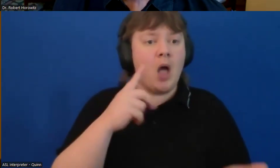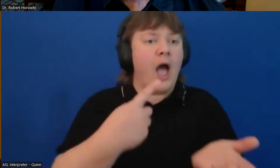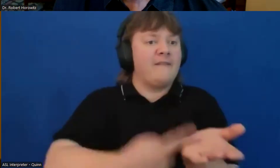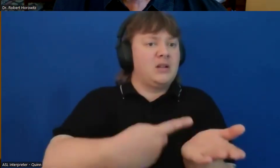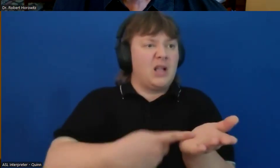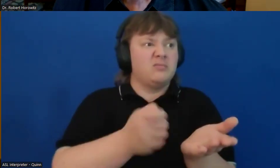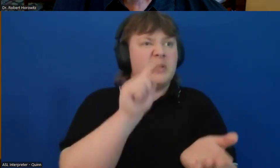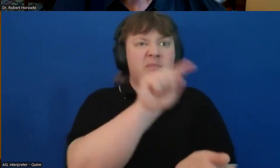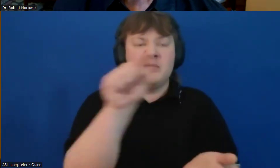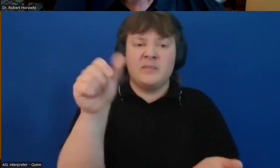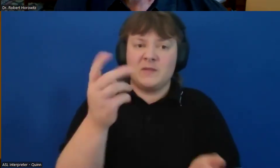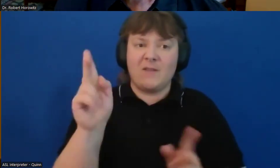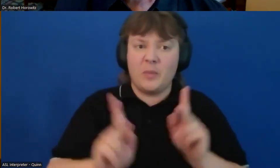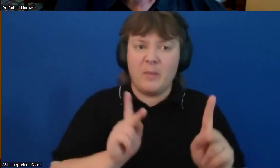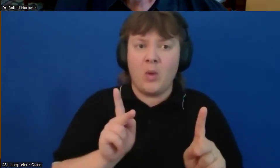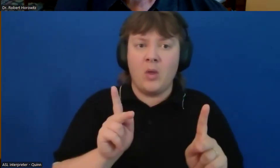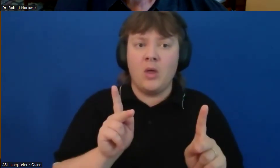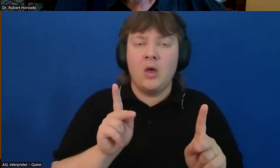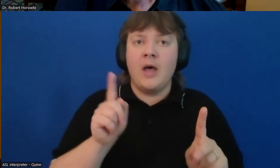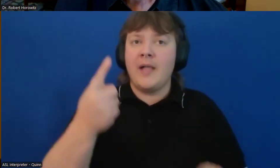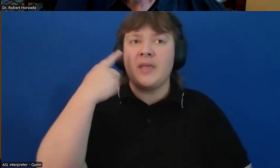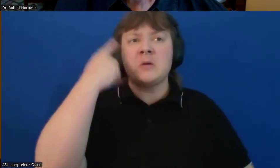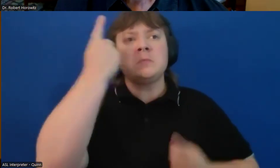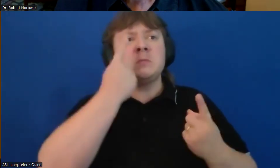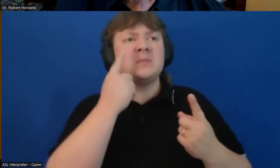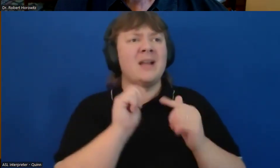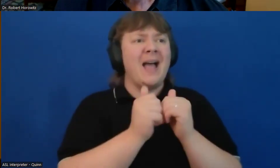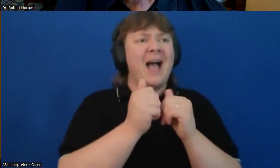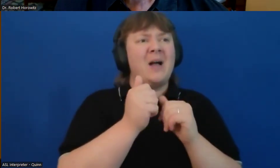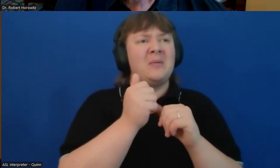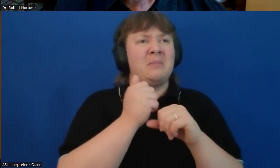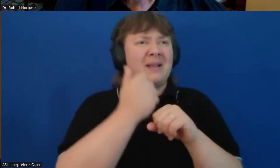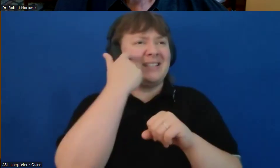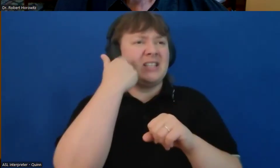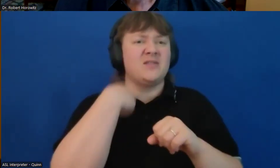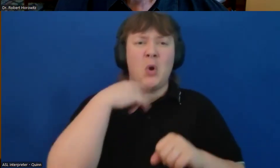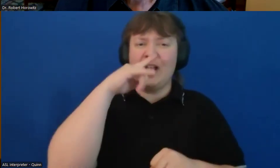of people and some may wonder how it makes sense for child psychiatrists to be part of this panel